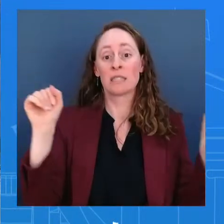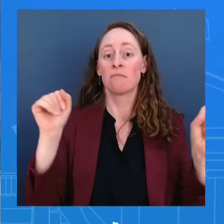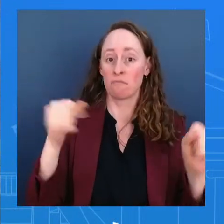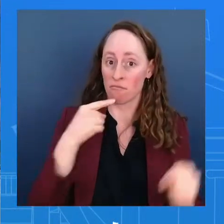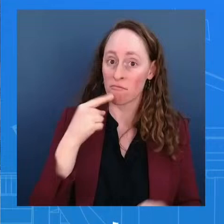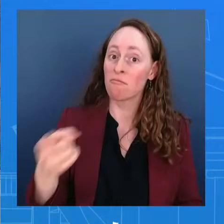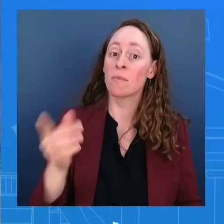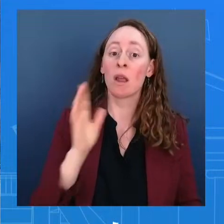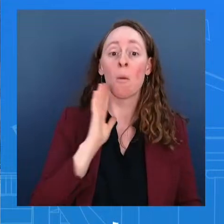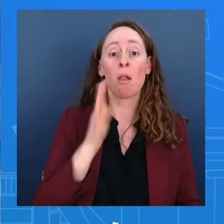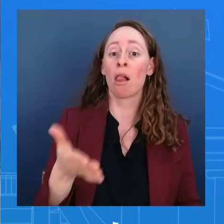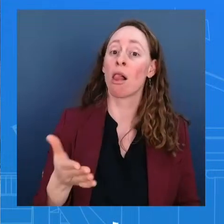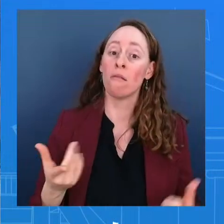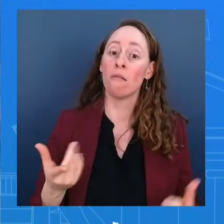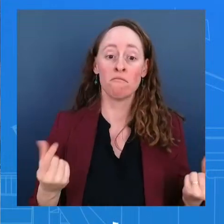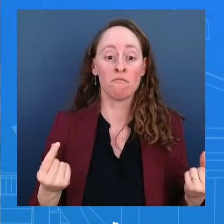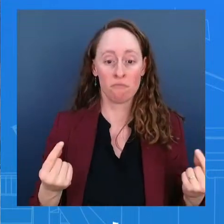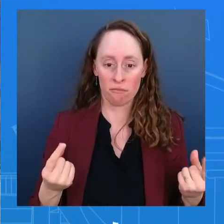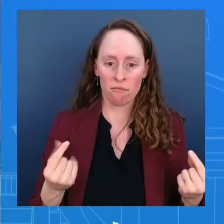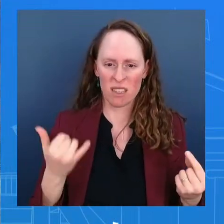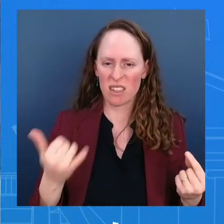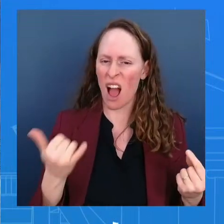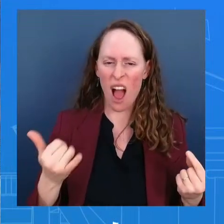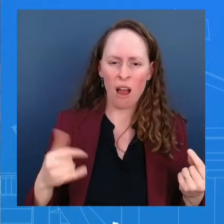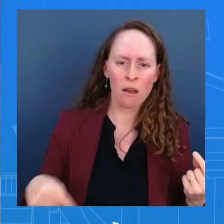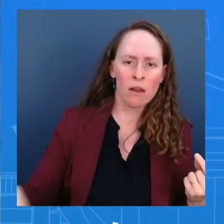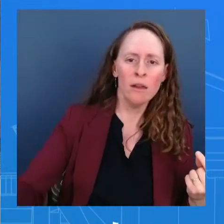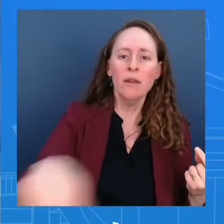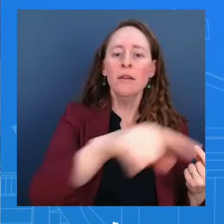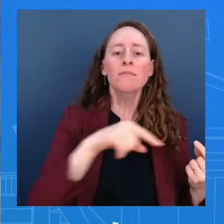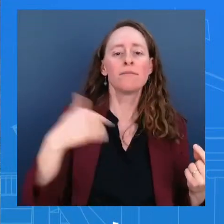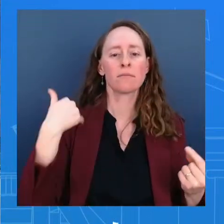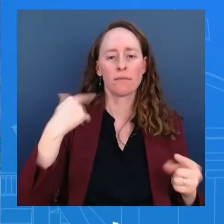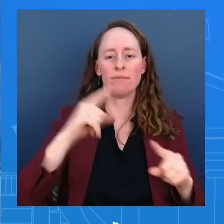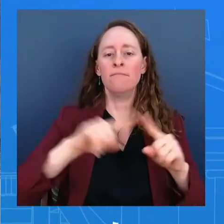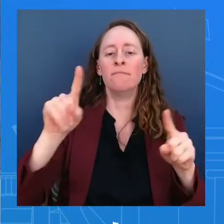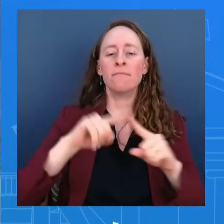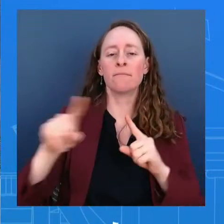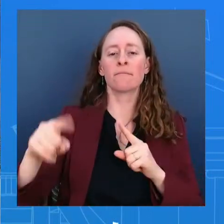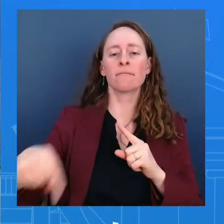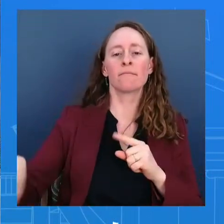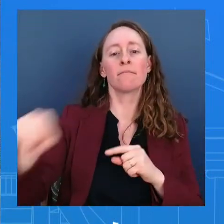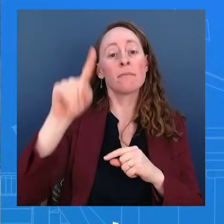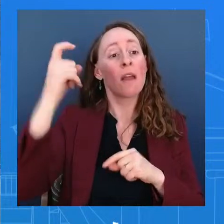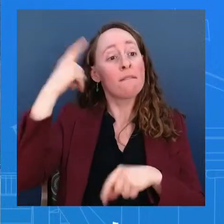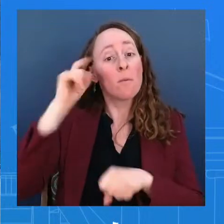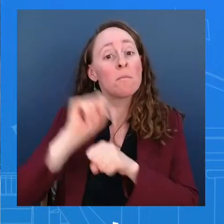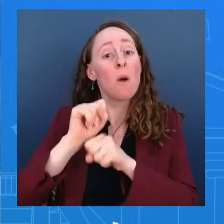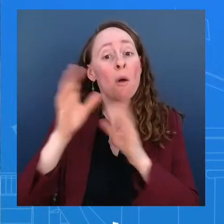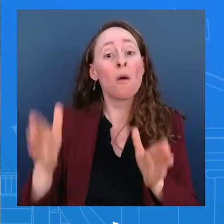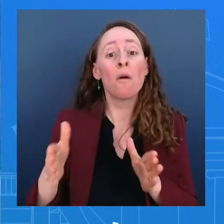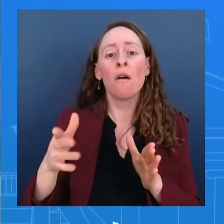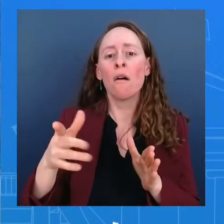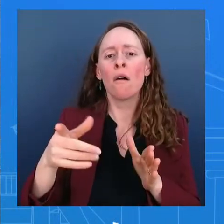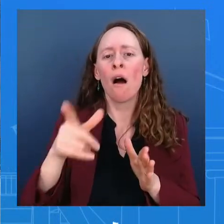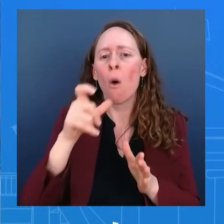detailees who they voted for in the last election. Is that an appropriate question that civil servants should be asked?